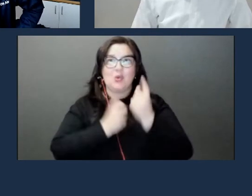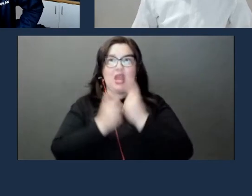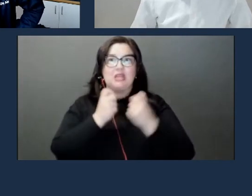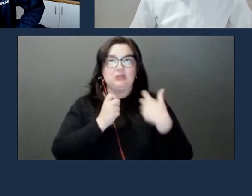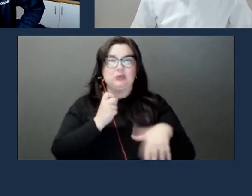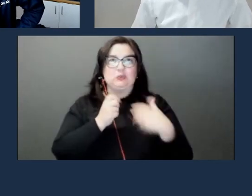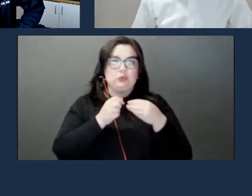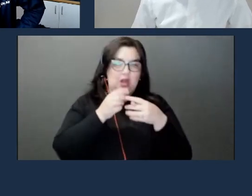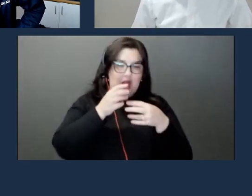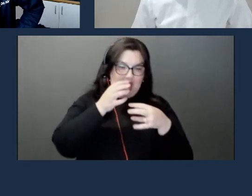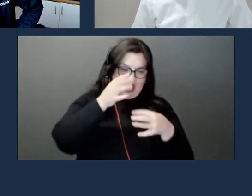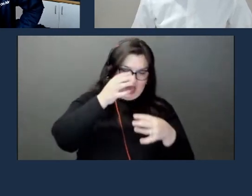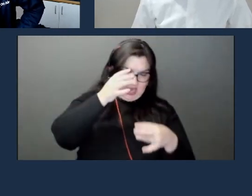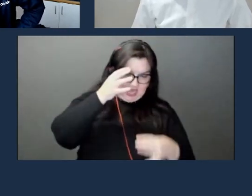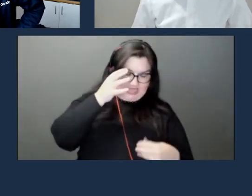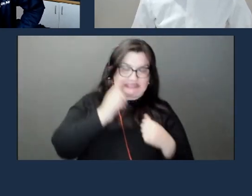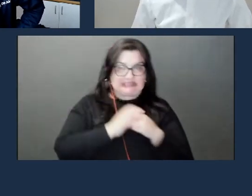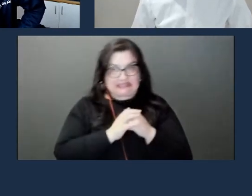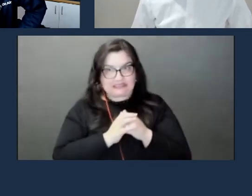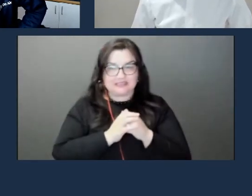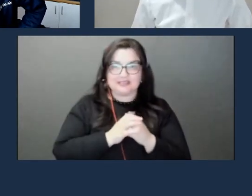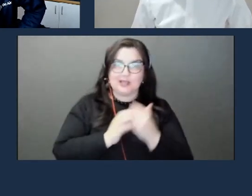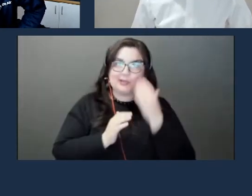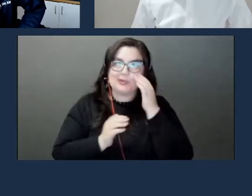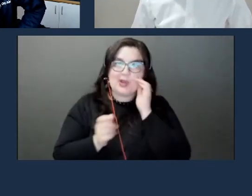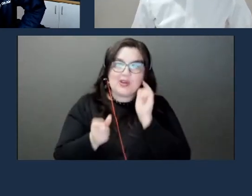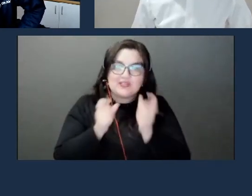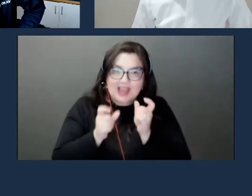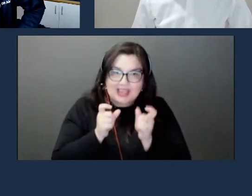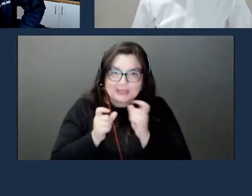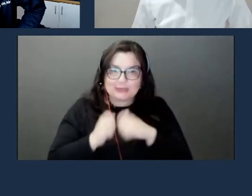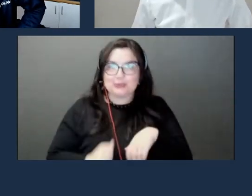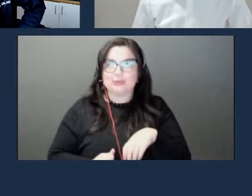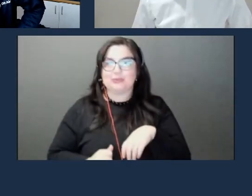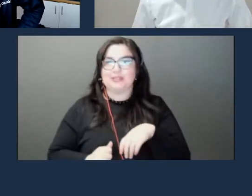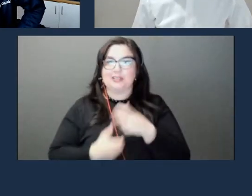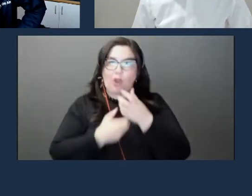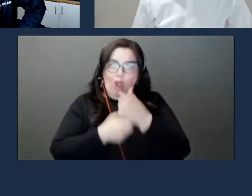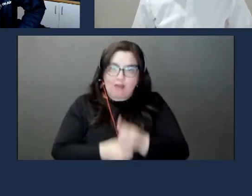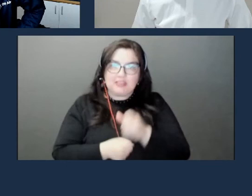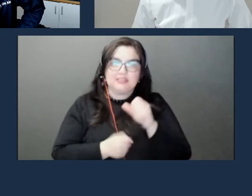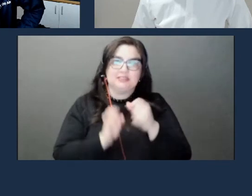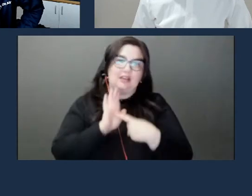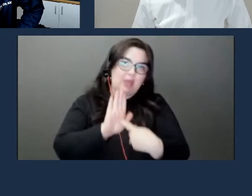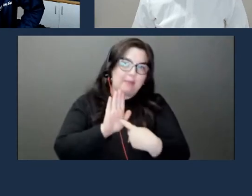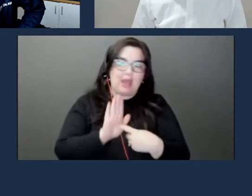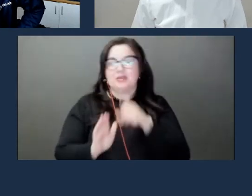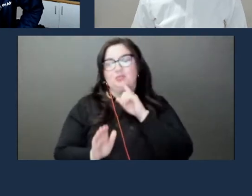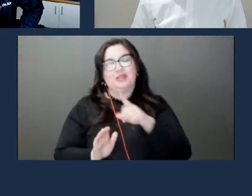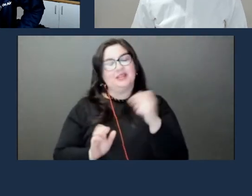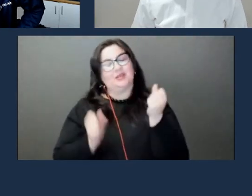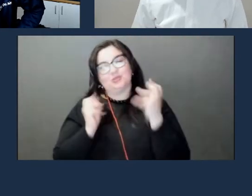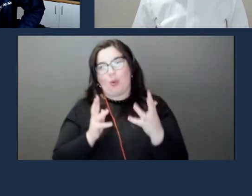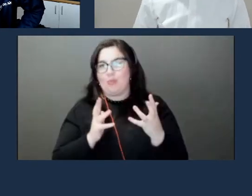like fine-tuning confidence of the model, and yeah, there's so many good questions to coming in.